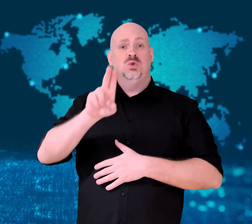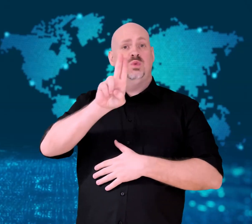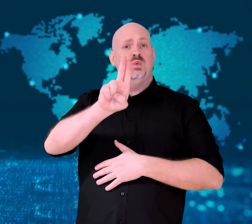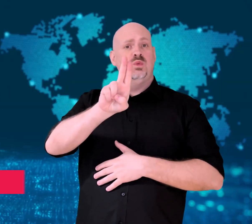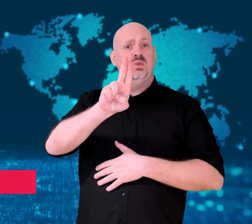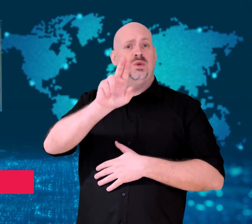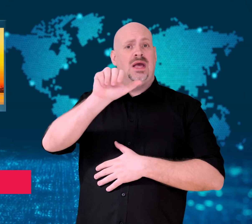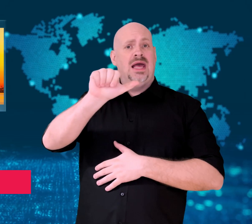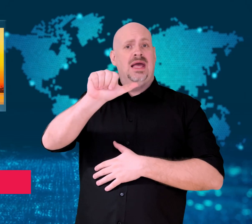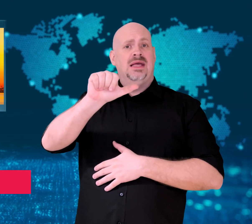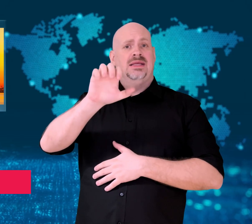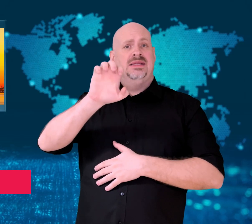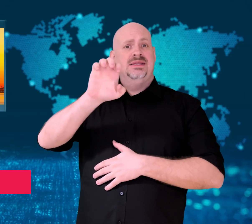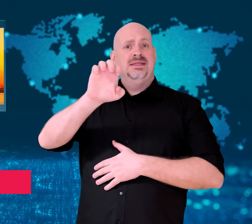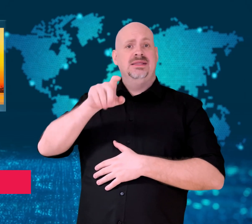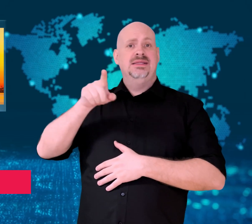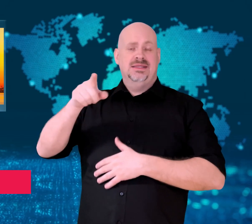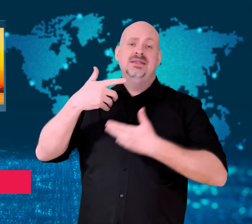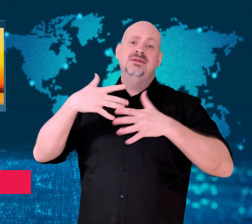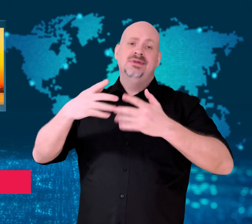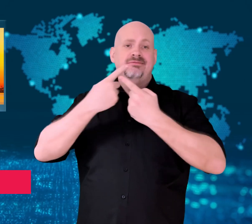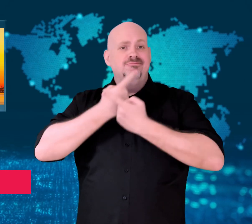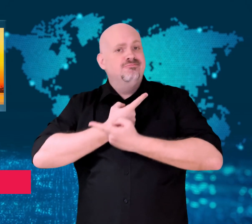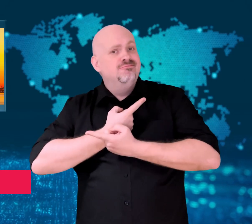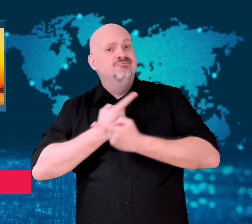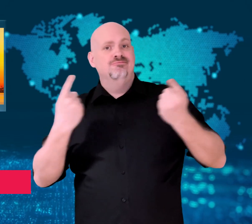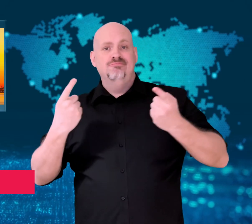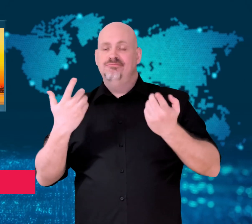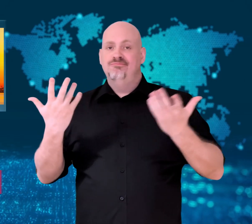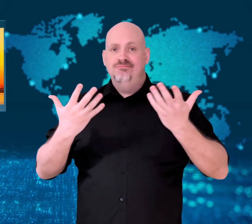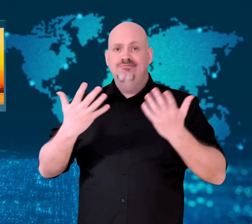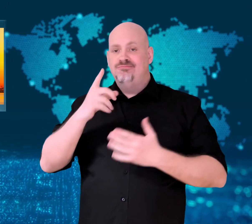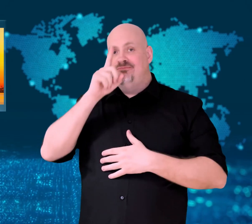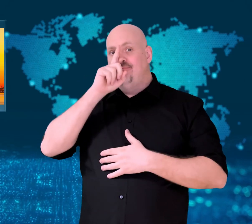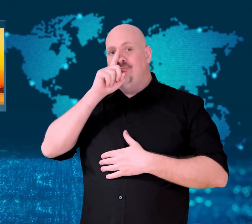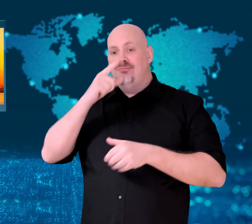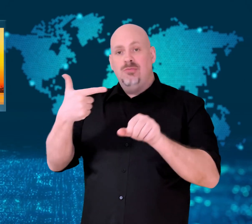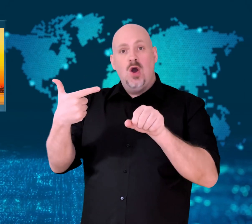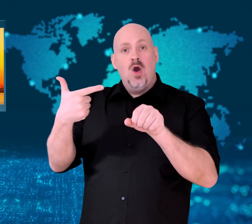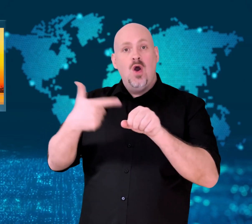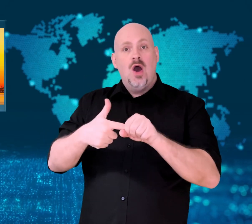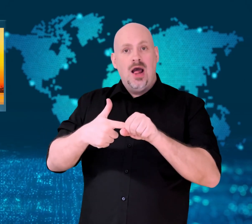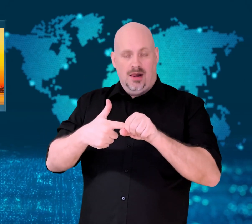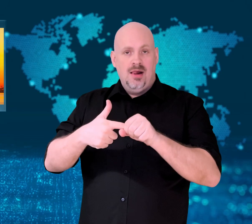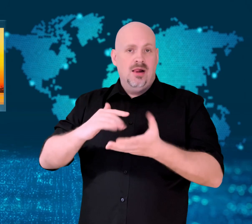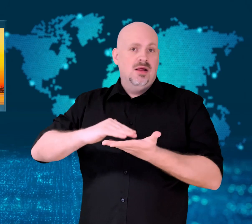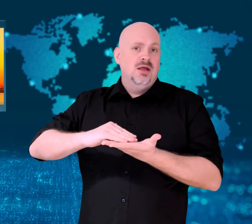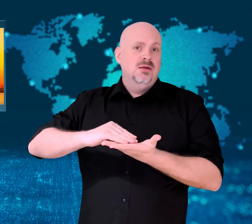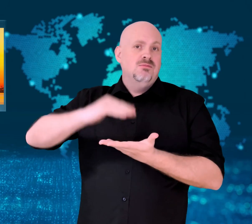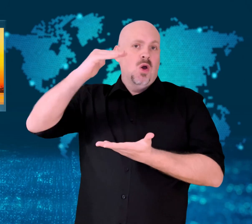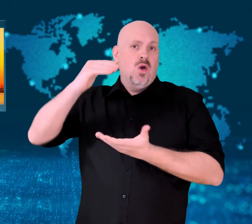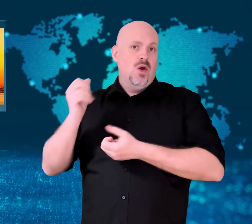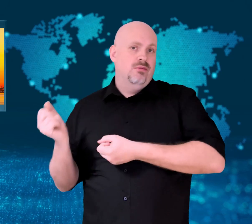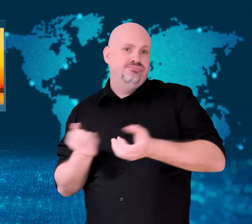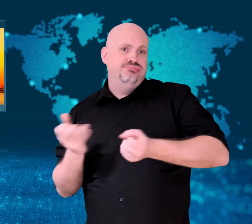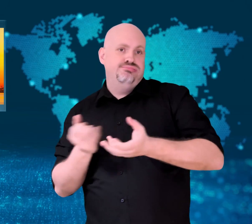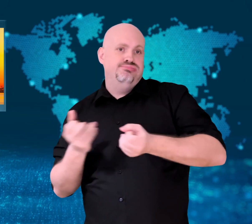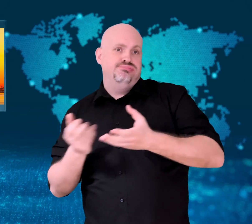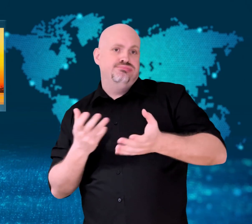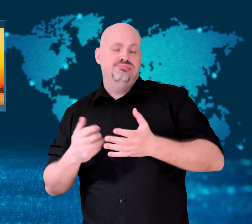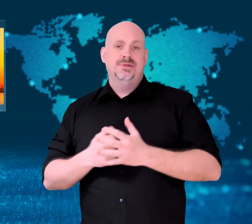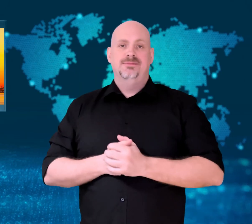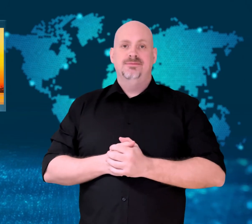[Gavin]: The UAE has announced it will increase oil production.